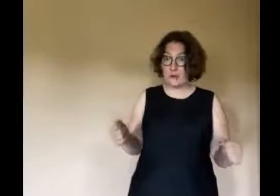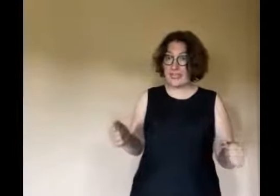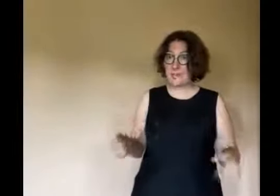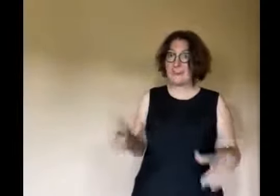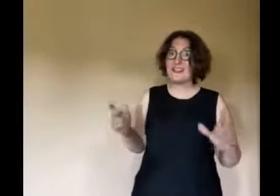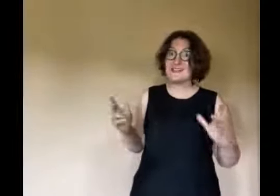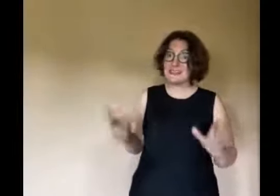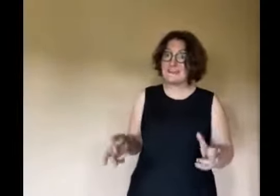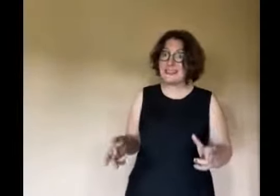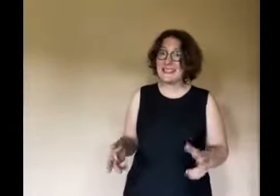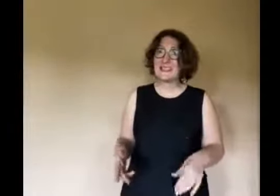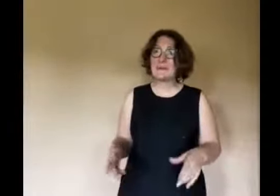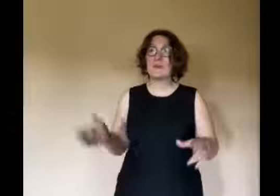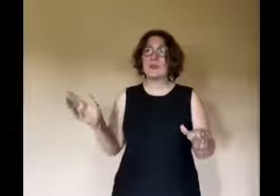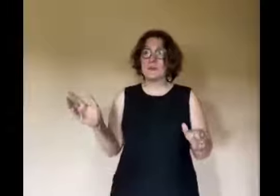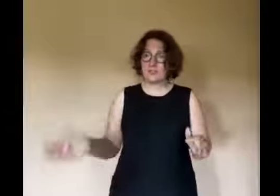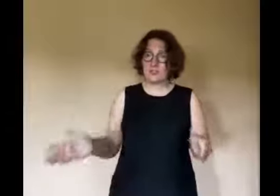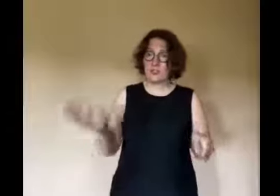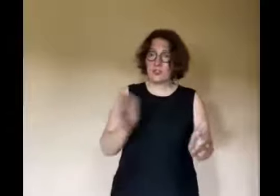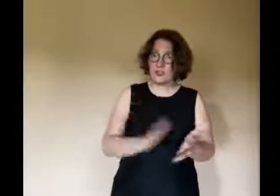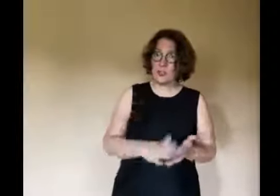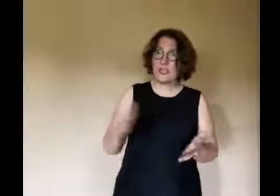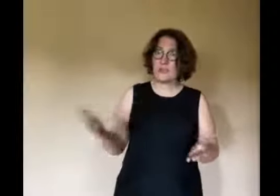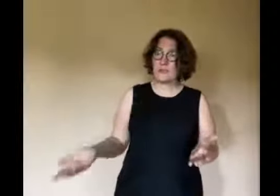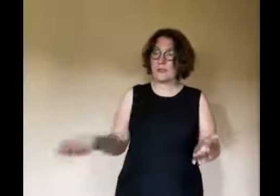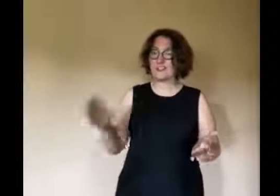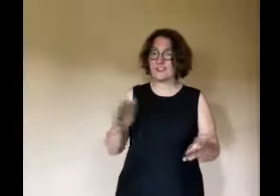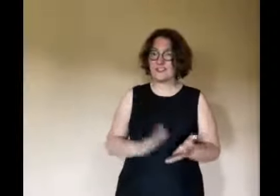12:17 gt I probably visit with Katrina insure do